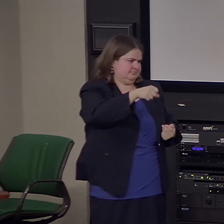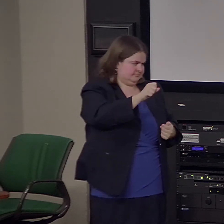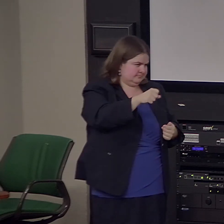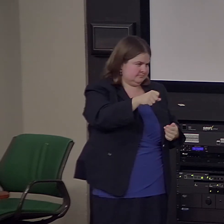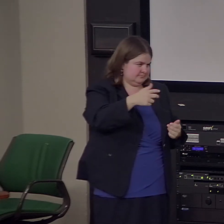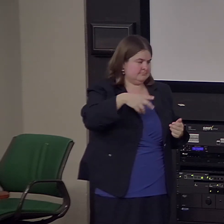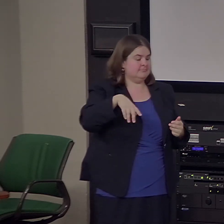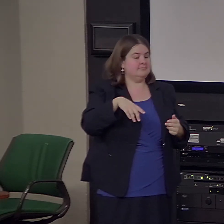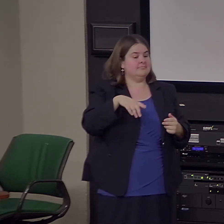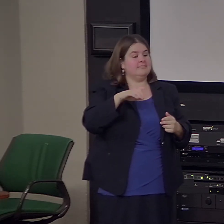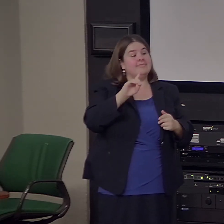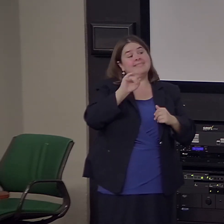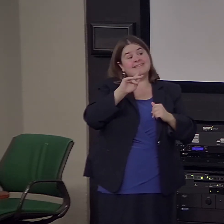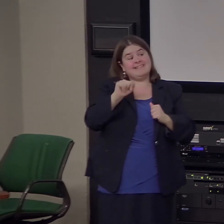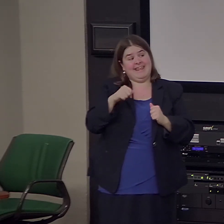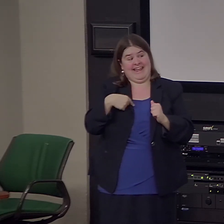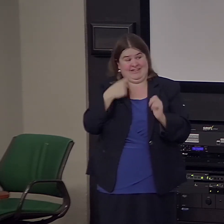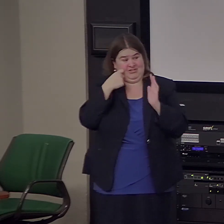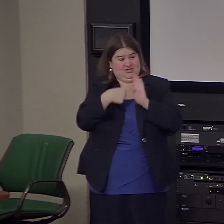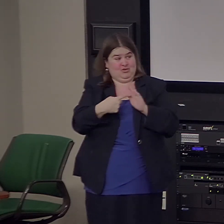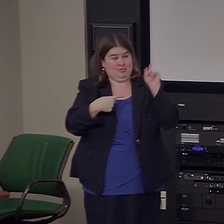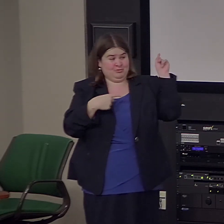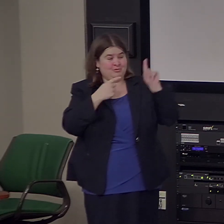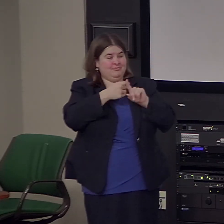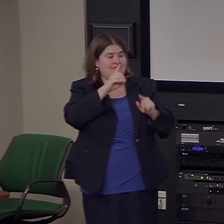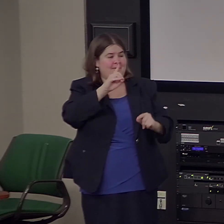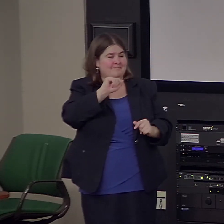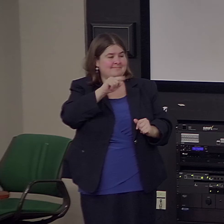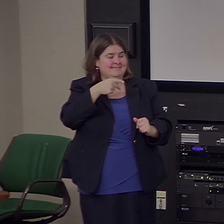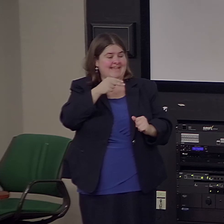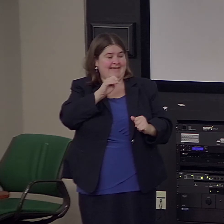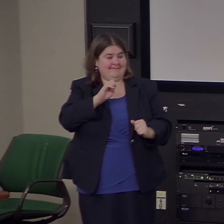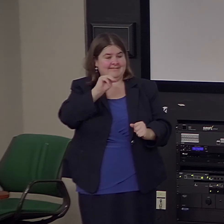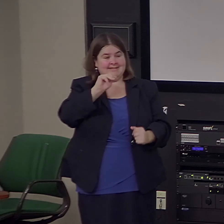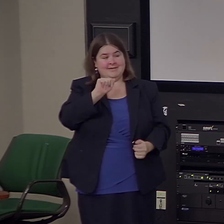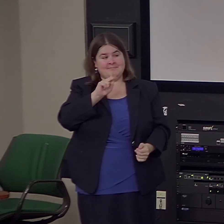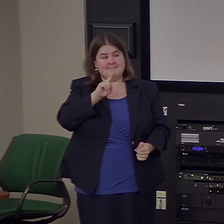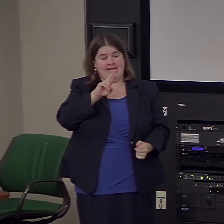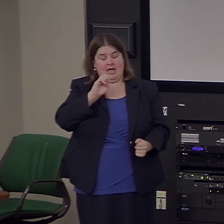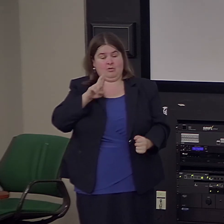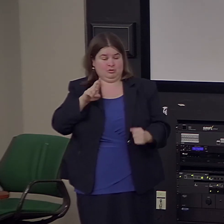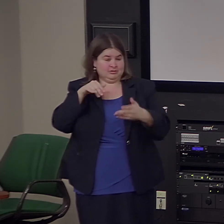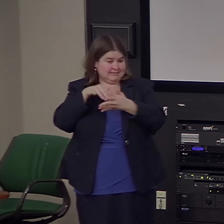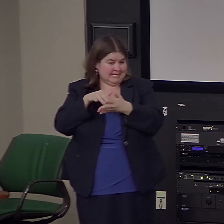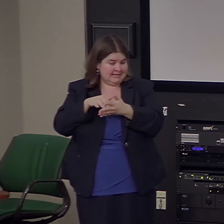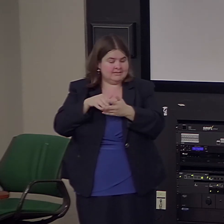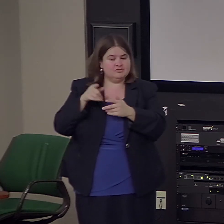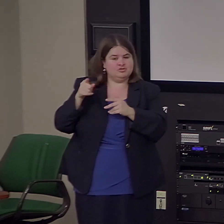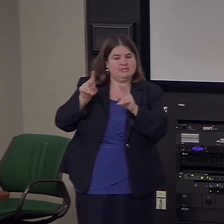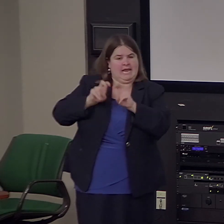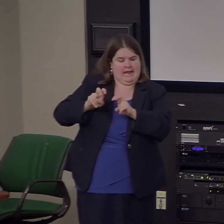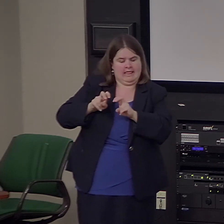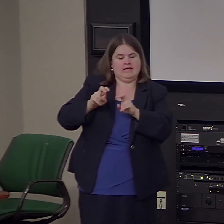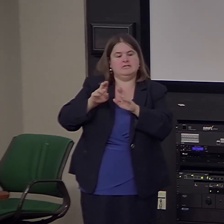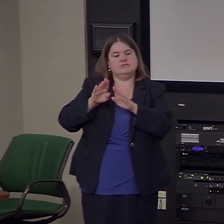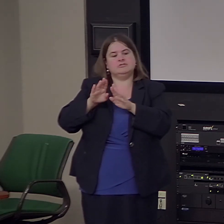The data I showed you from Daphne Maurer's study with children who had different ages in which